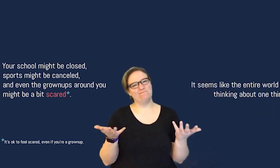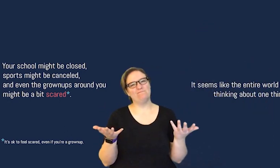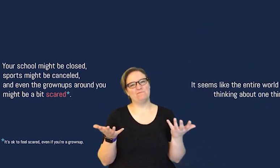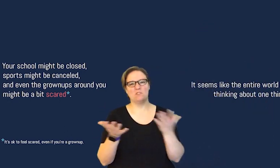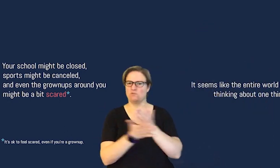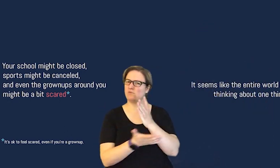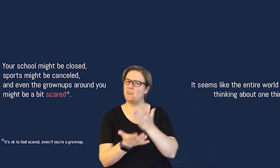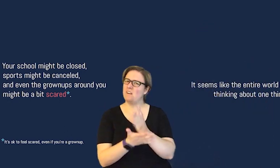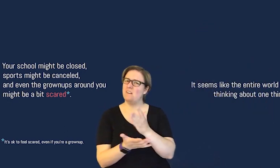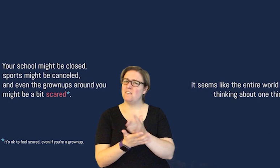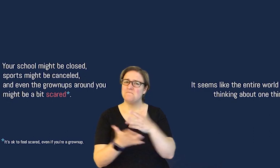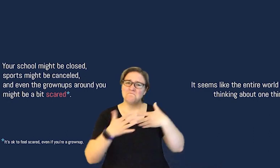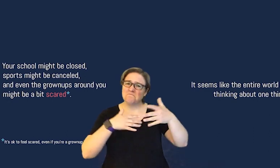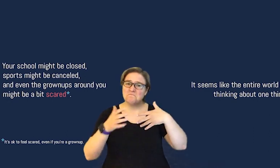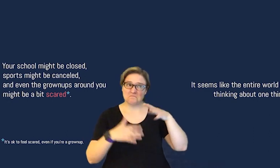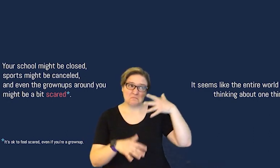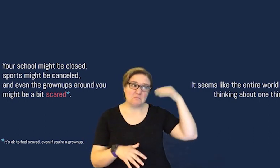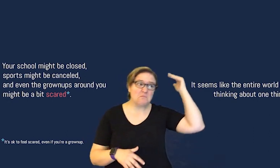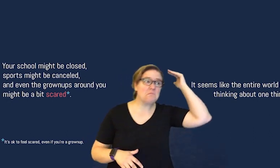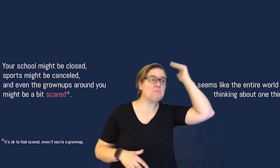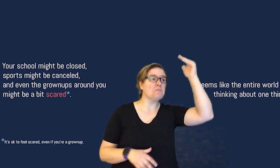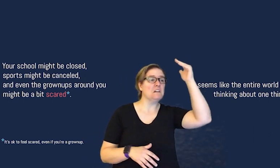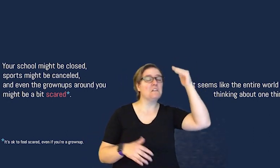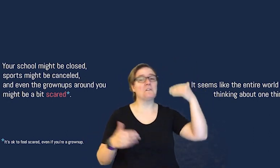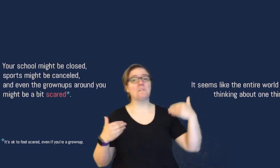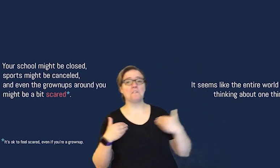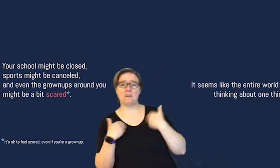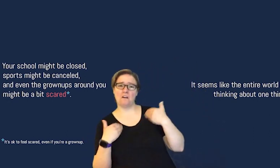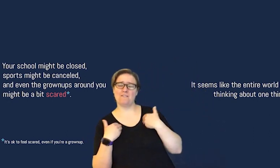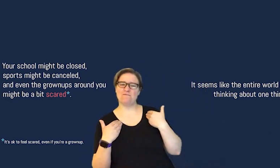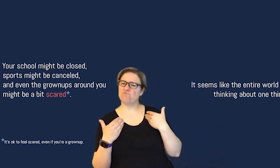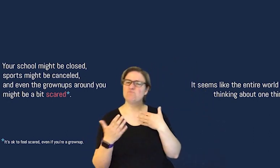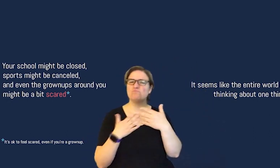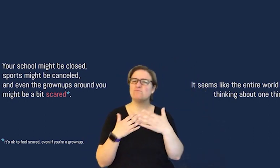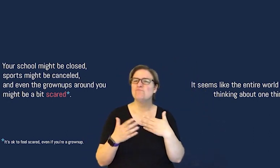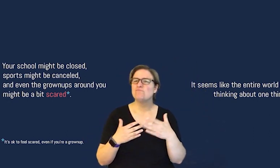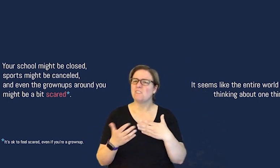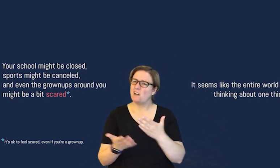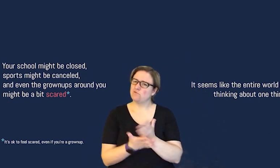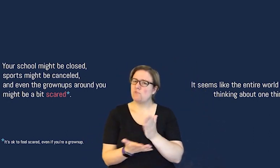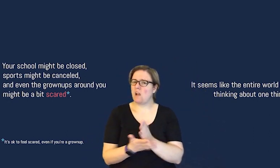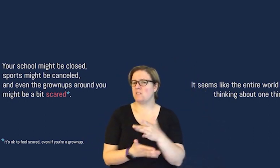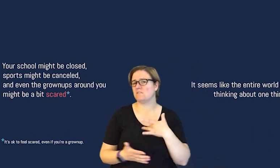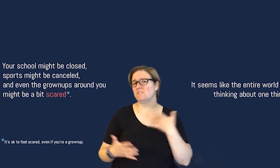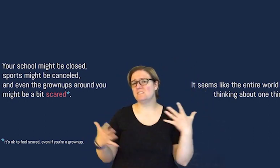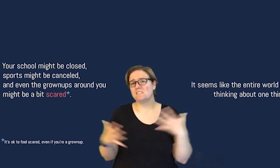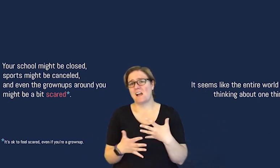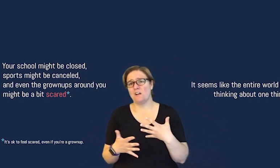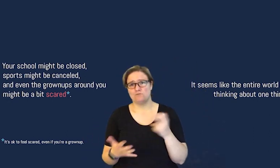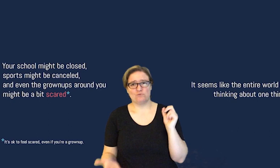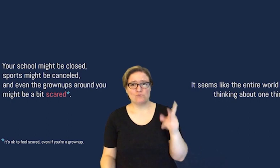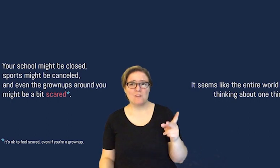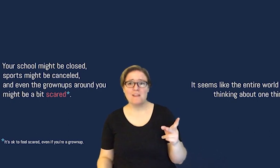Are you feeling scared? It's okay, adults and young people are feeling scared too.